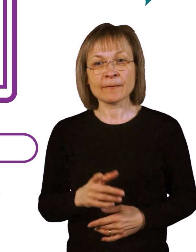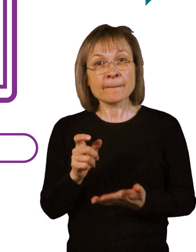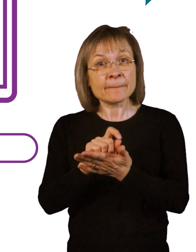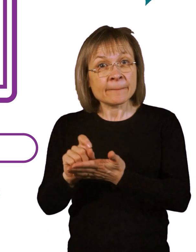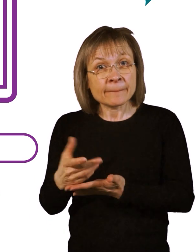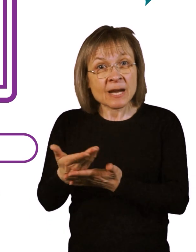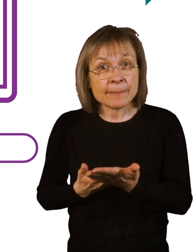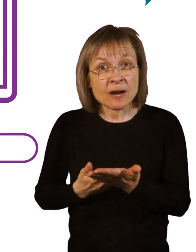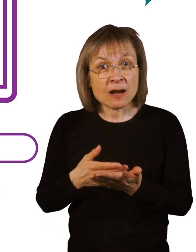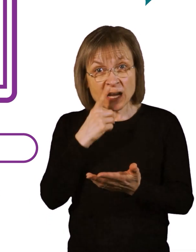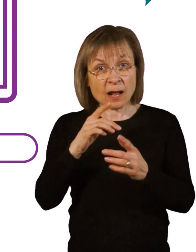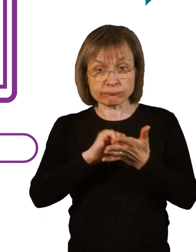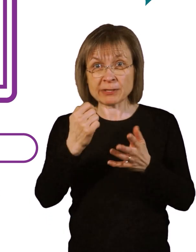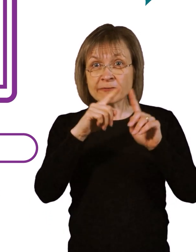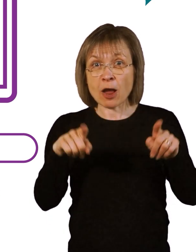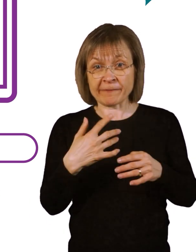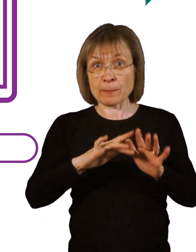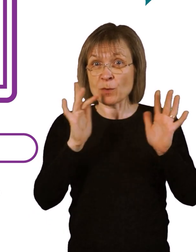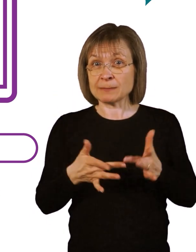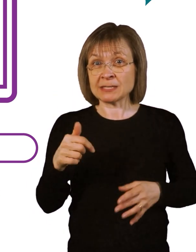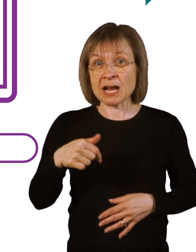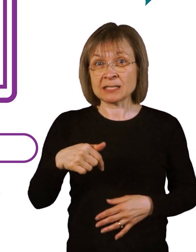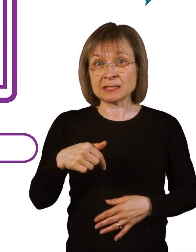If you prefer pen and paper, you can print a form from our website